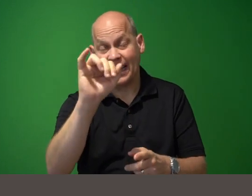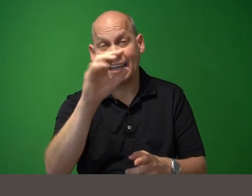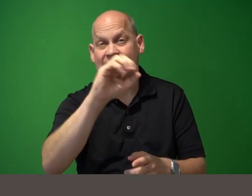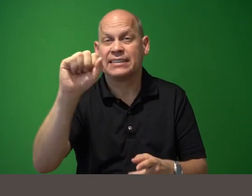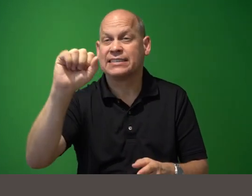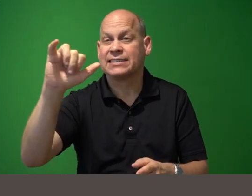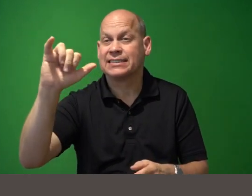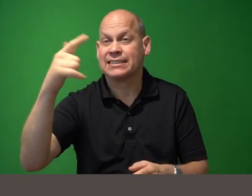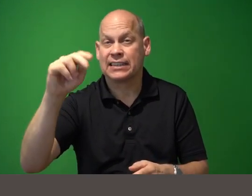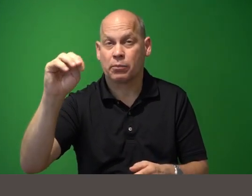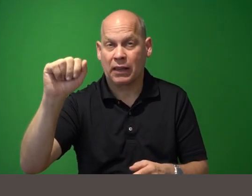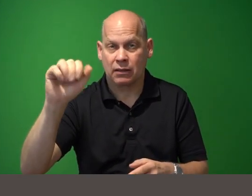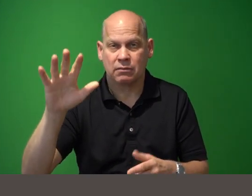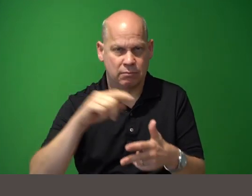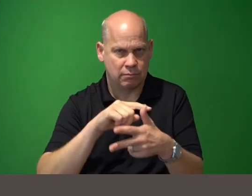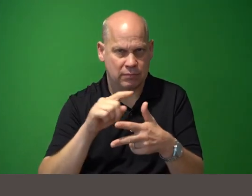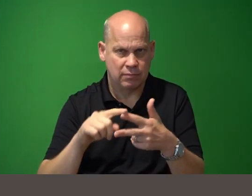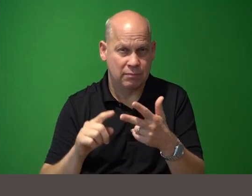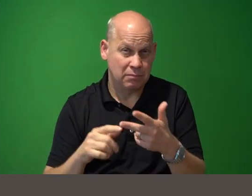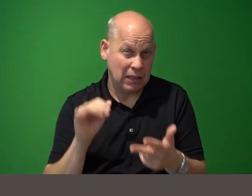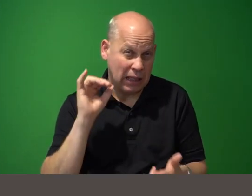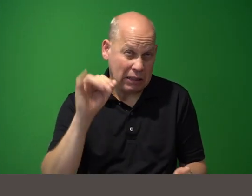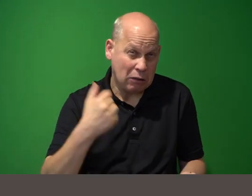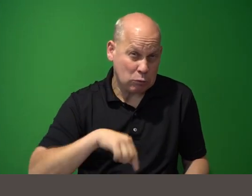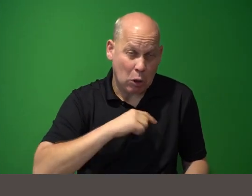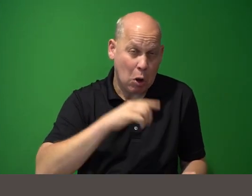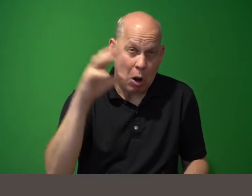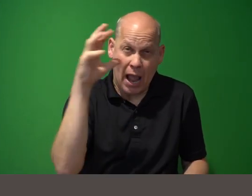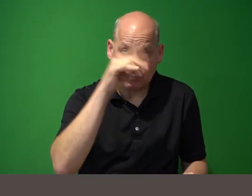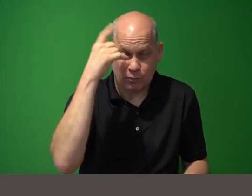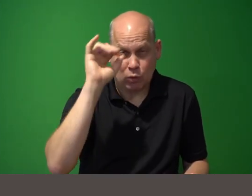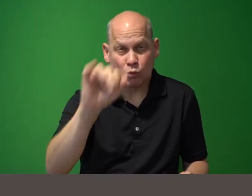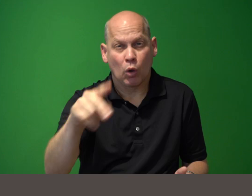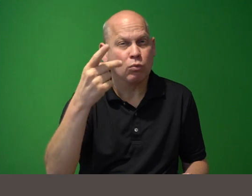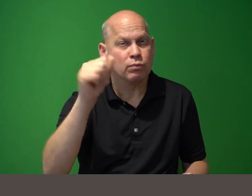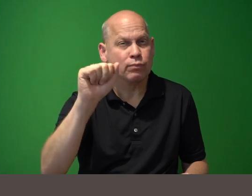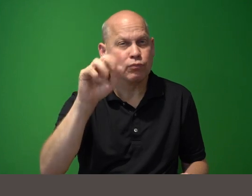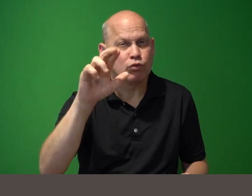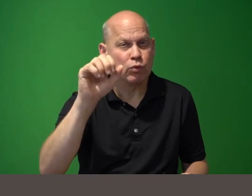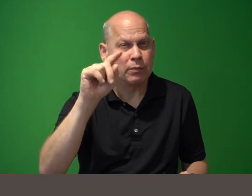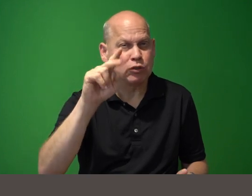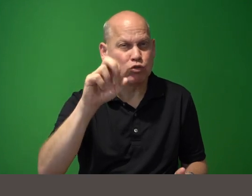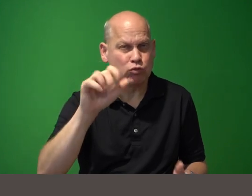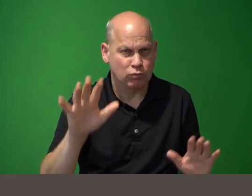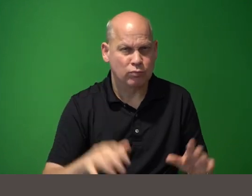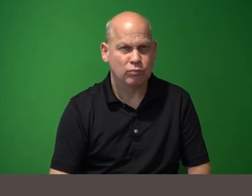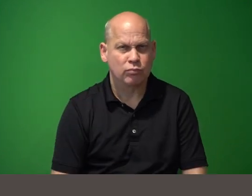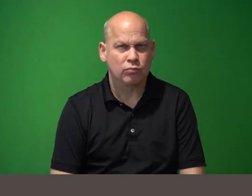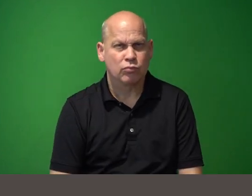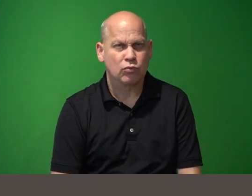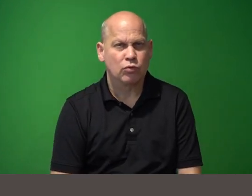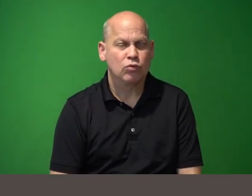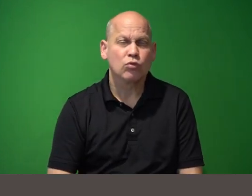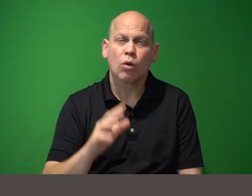And that's basically our estimate for the parameters. So let's talk about return levels,